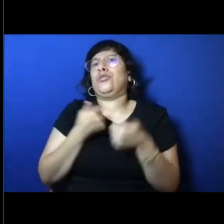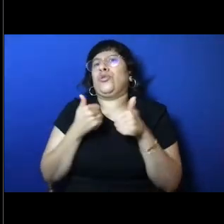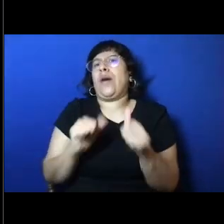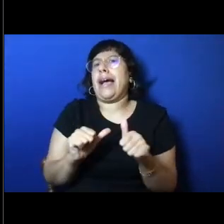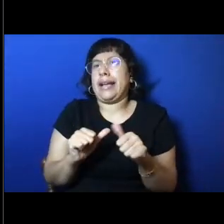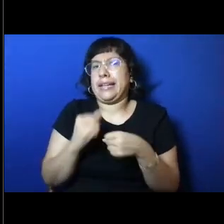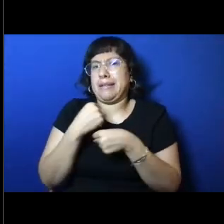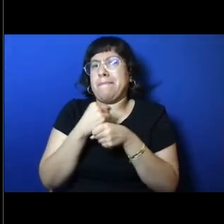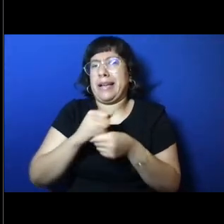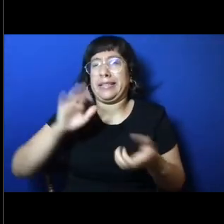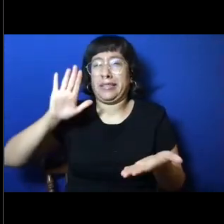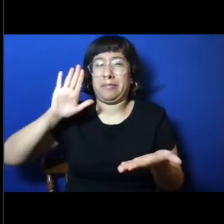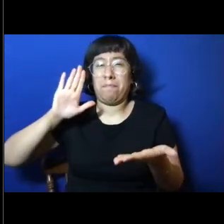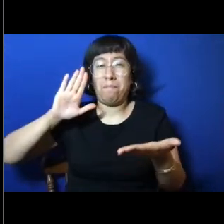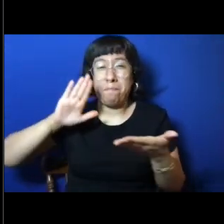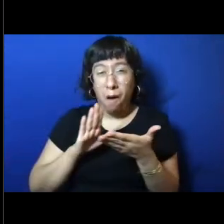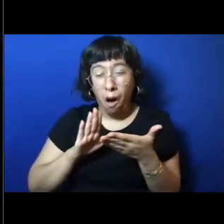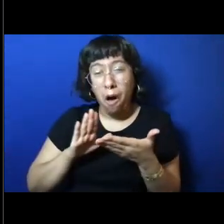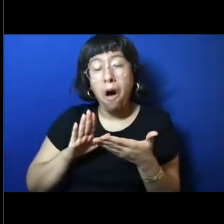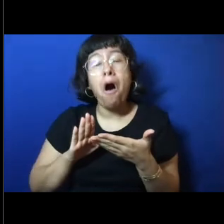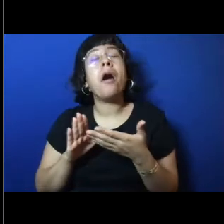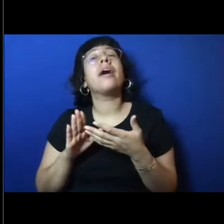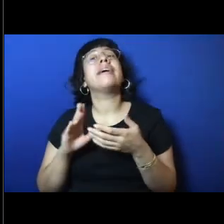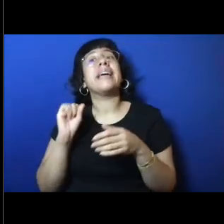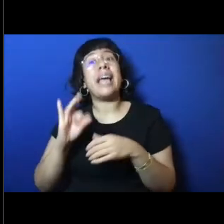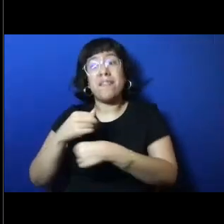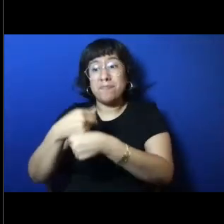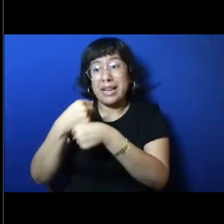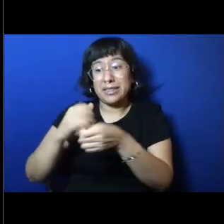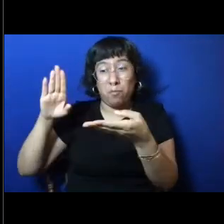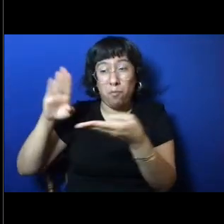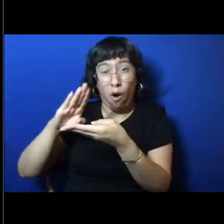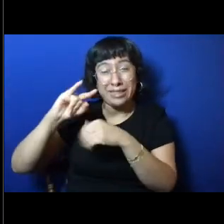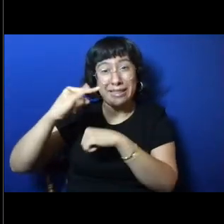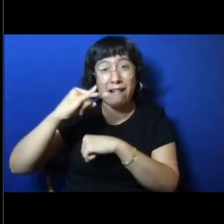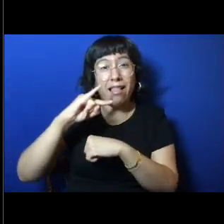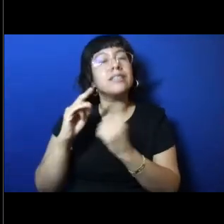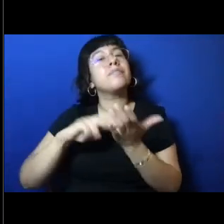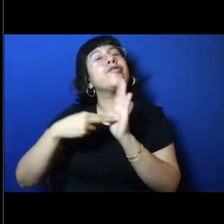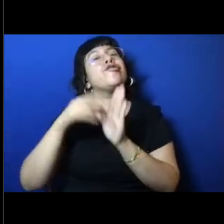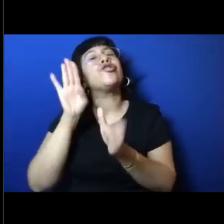and maybe easier to replicate and get up there. And it means the more of them we have up there,